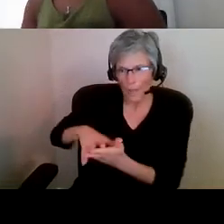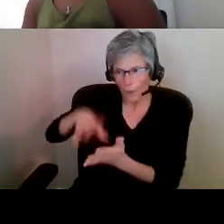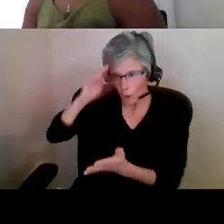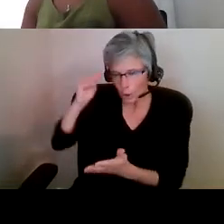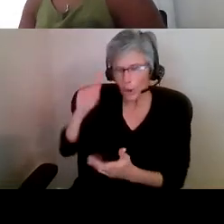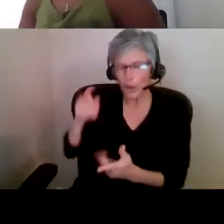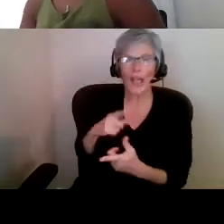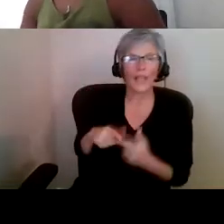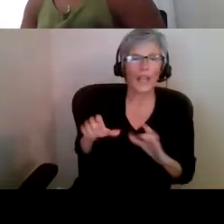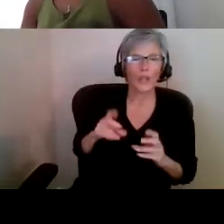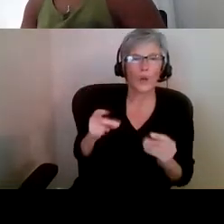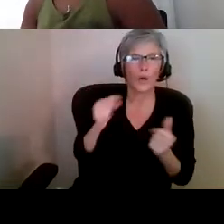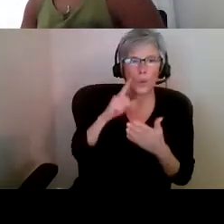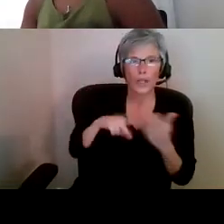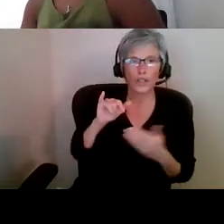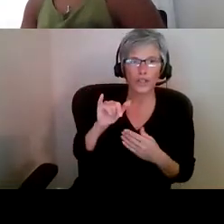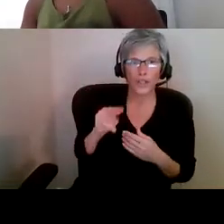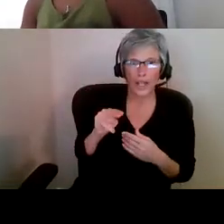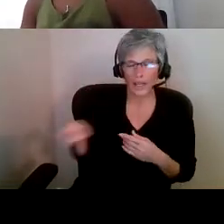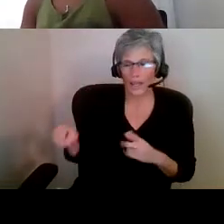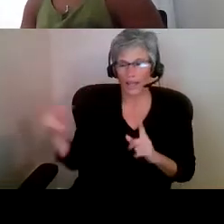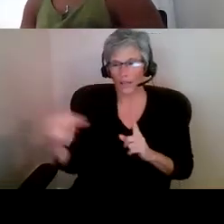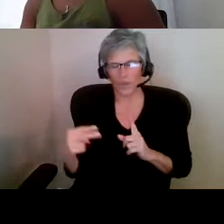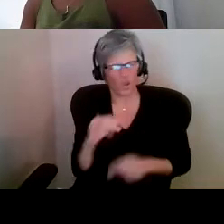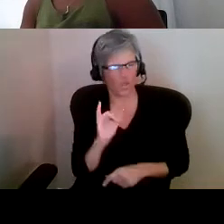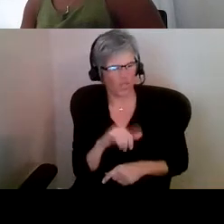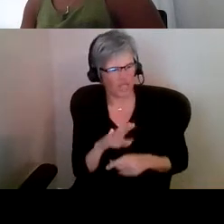they're seeing that as busy work, is that really busy work? I'm really